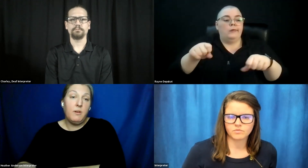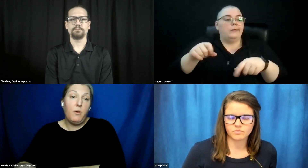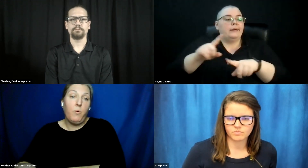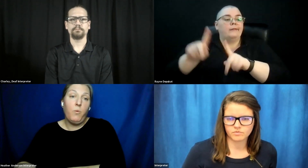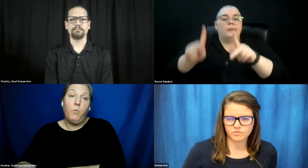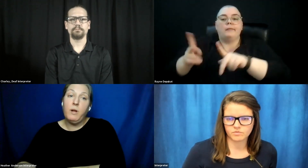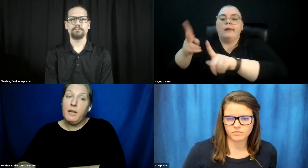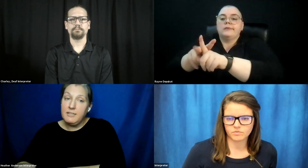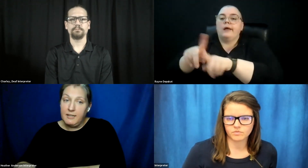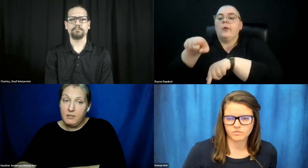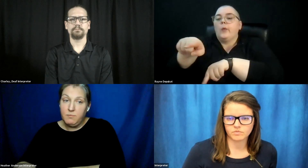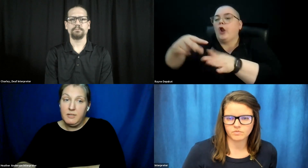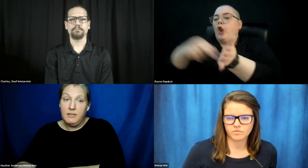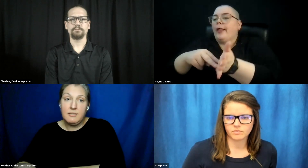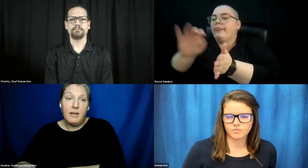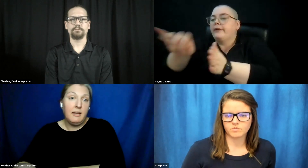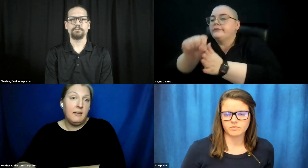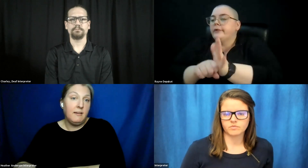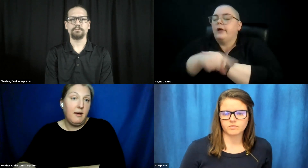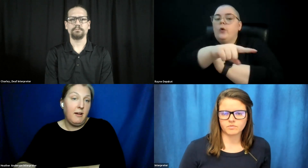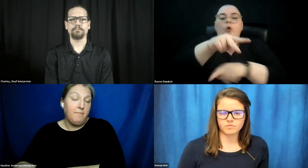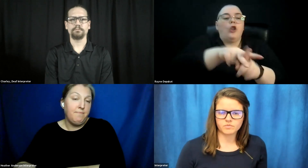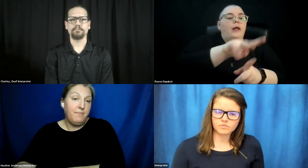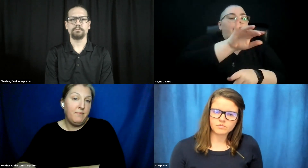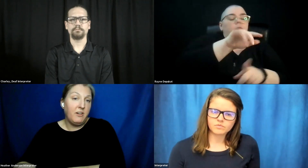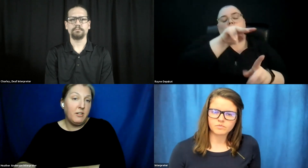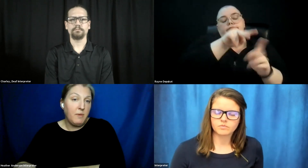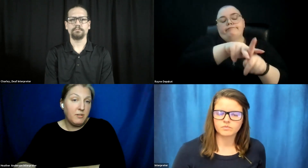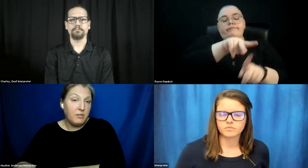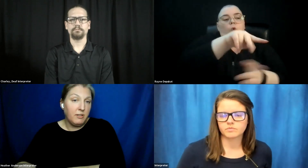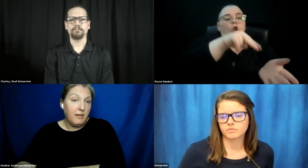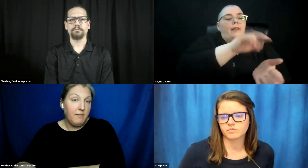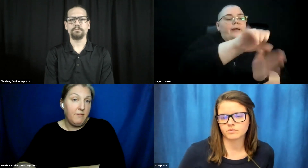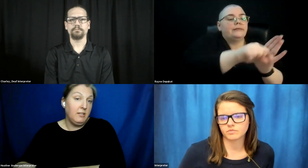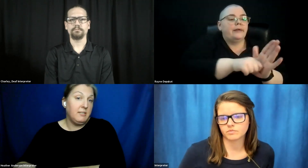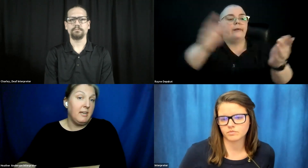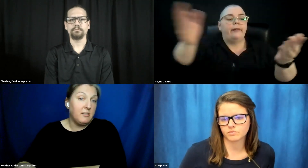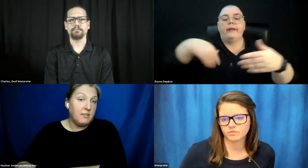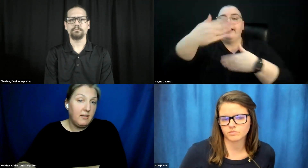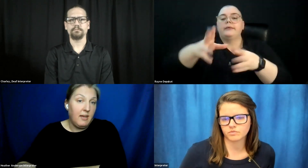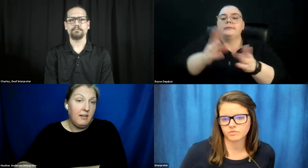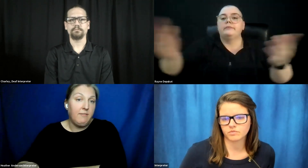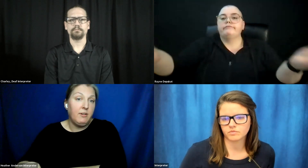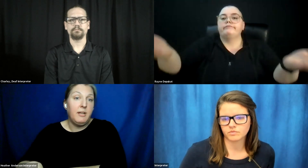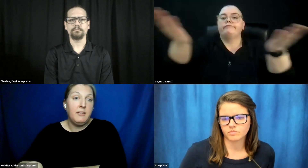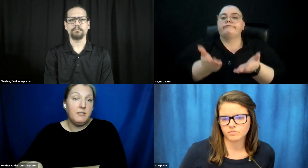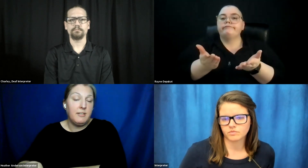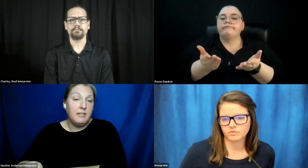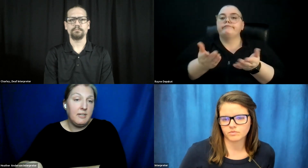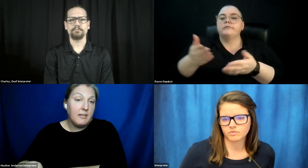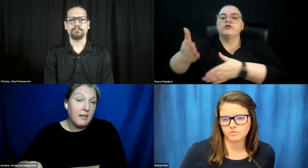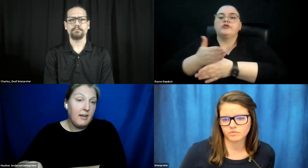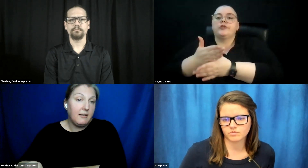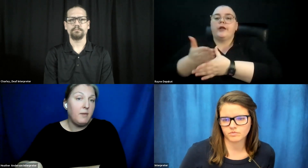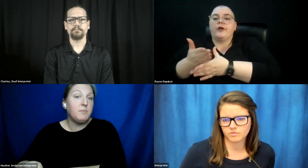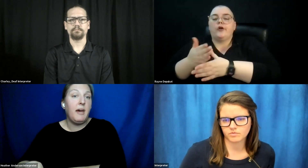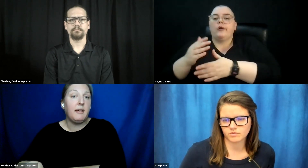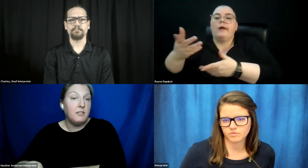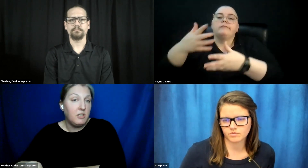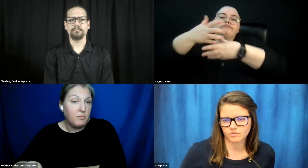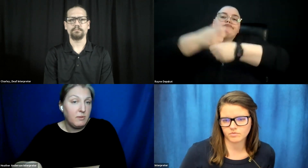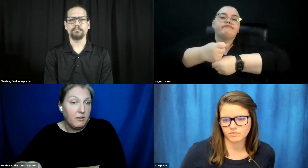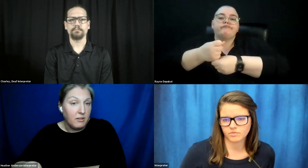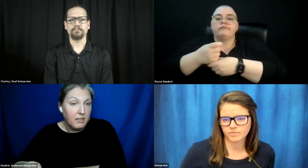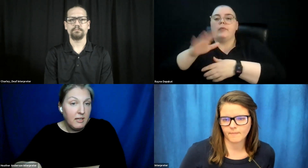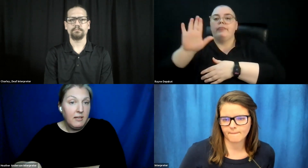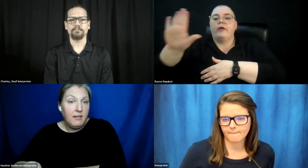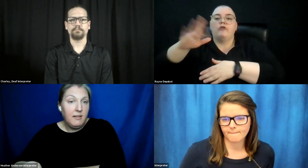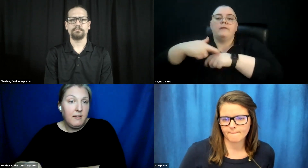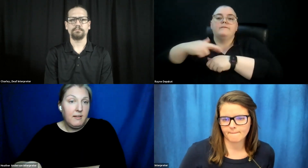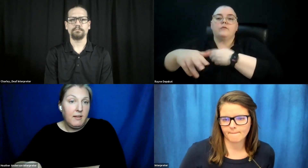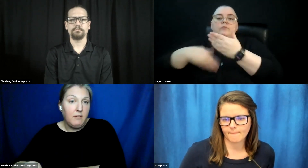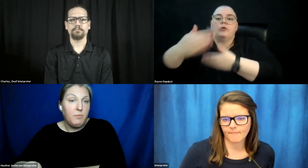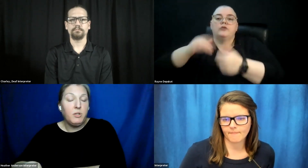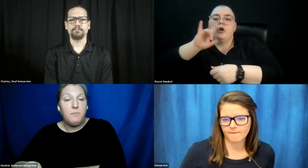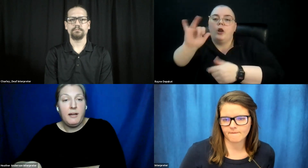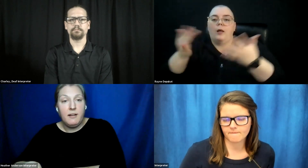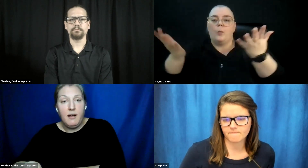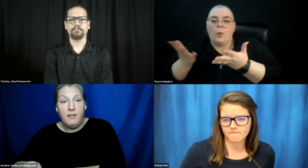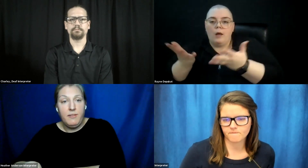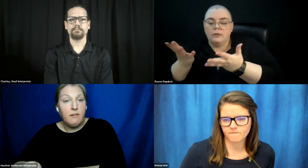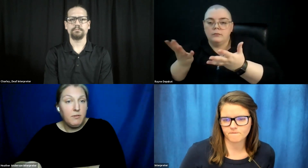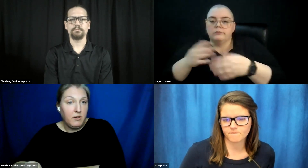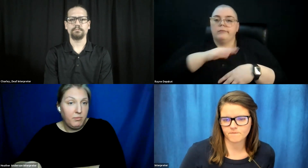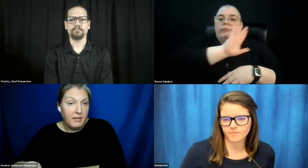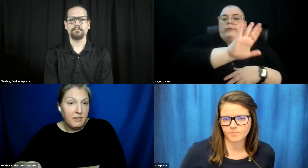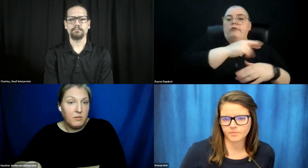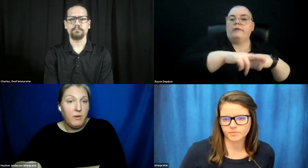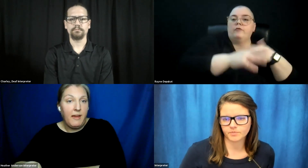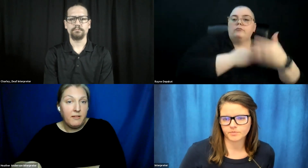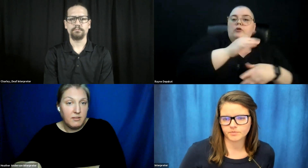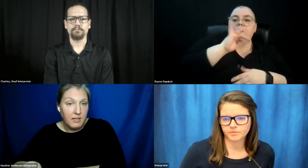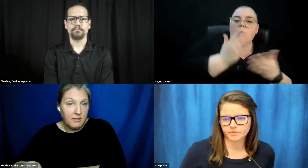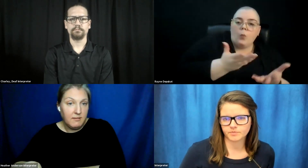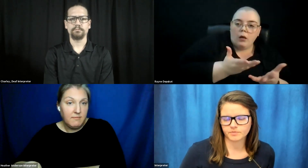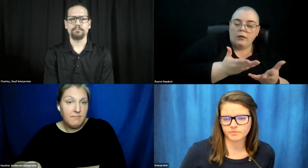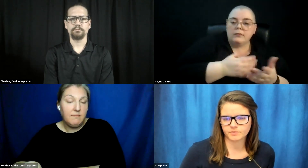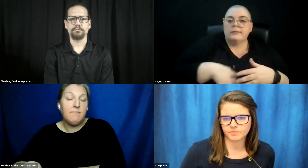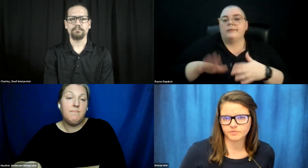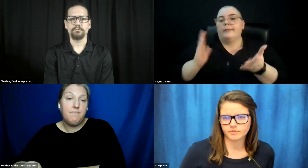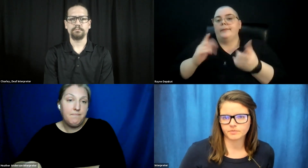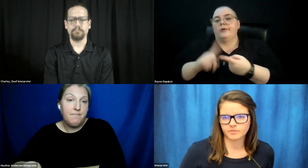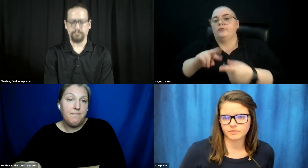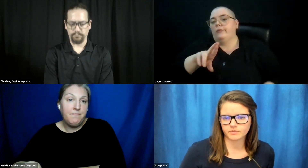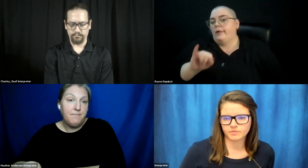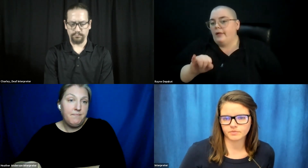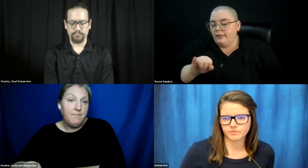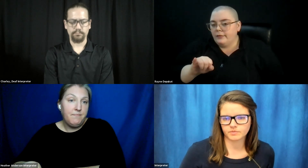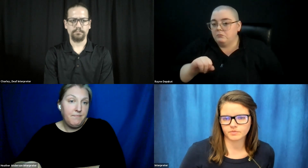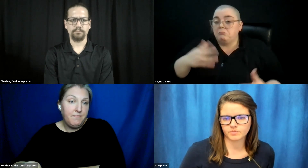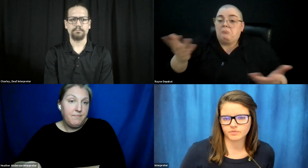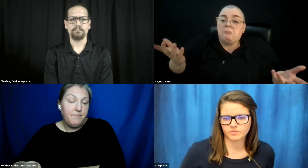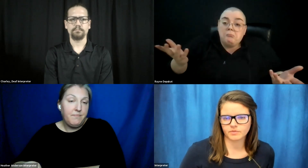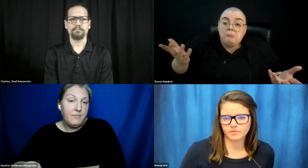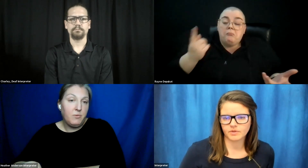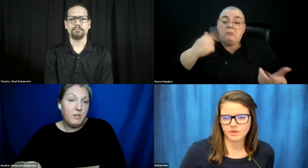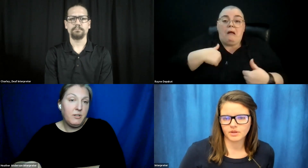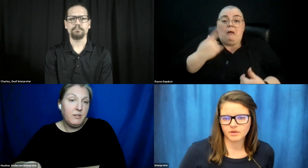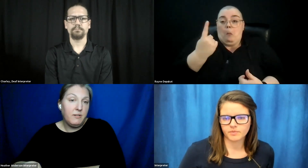So, one idea could be assigning various members to look at various states, and everyone has their assigned state and comes back and shows what they learned reports back on their referral process and what that looks like.